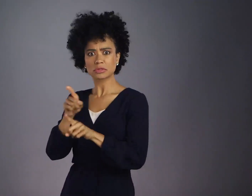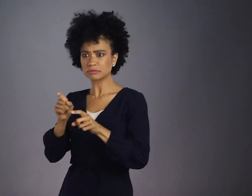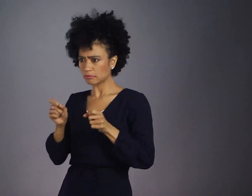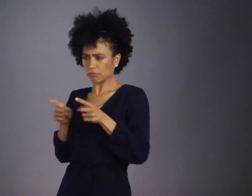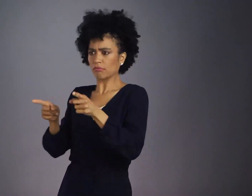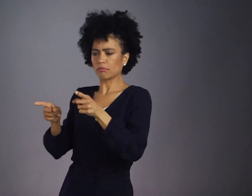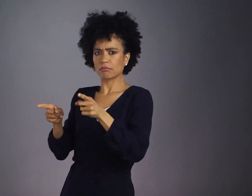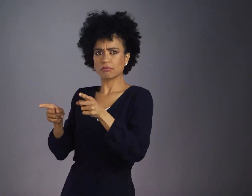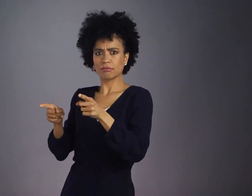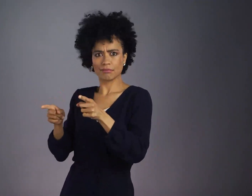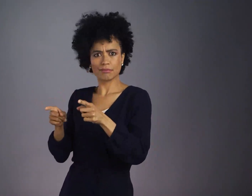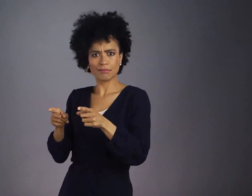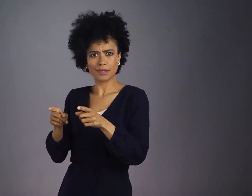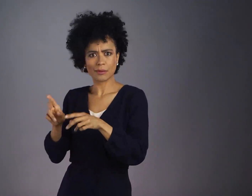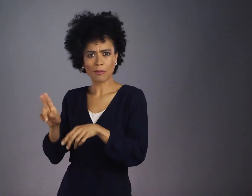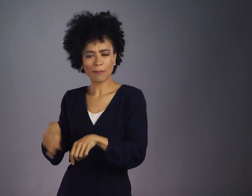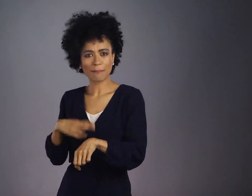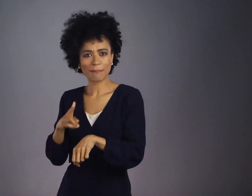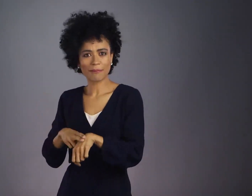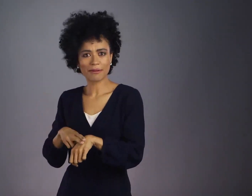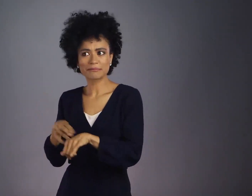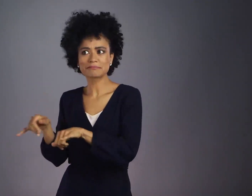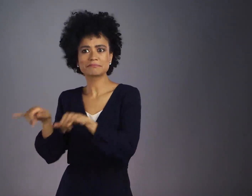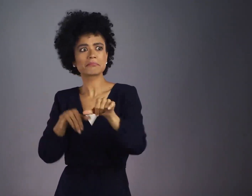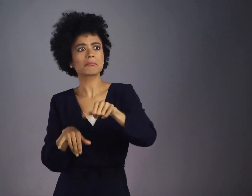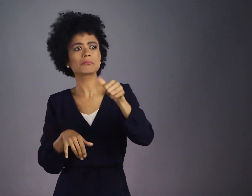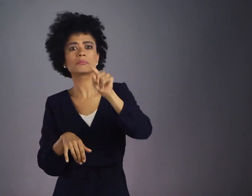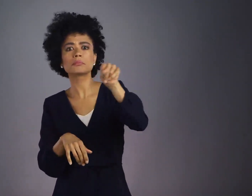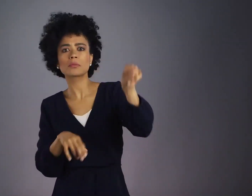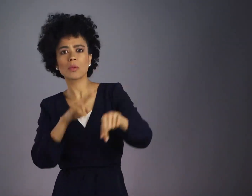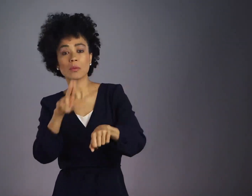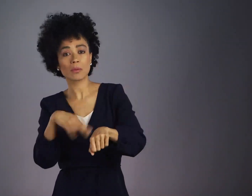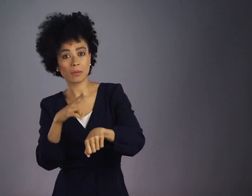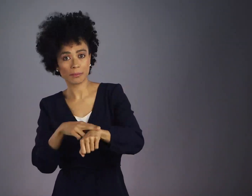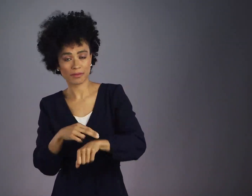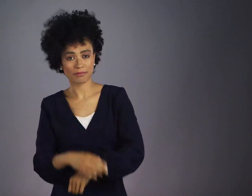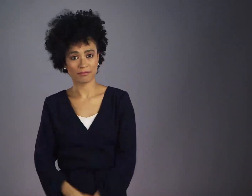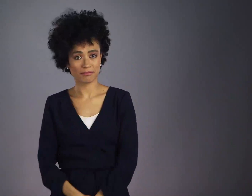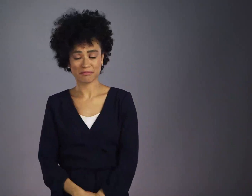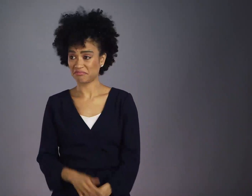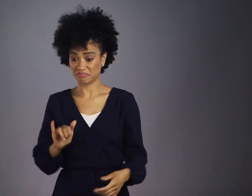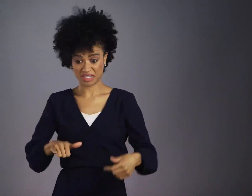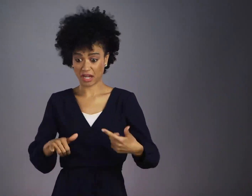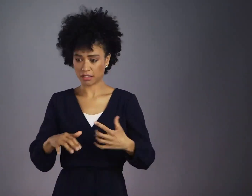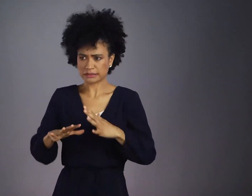We react sanely and normally, and we will ﬁnd that this has happened automatically.